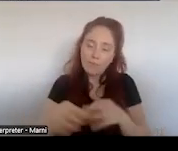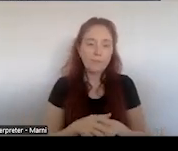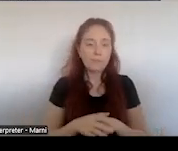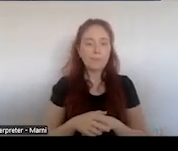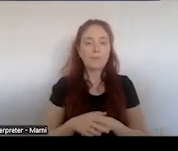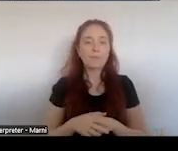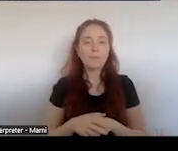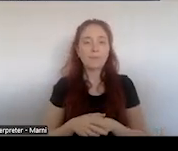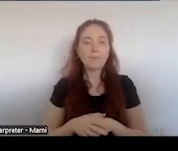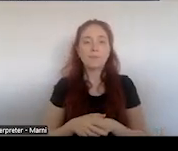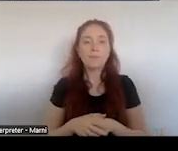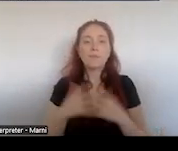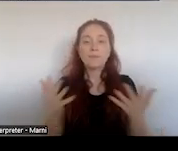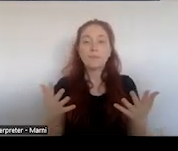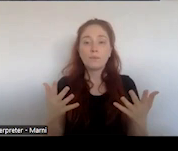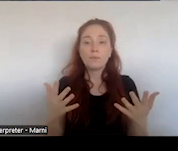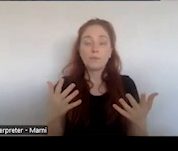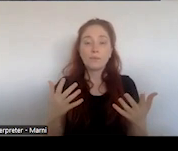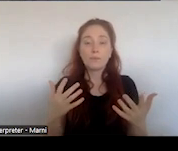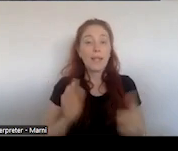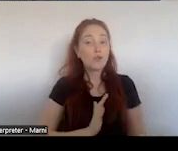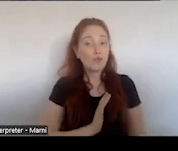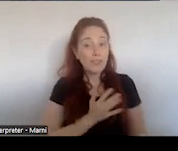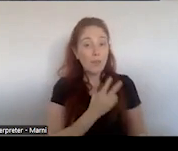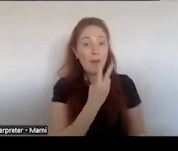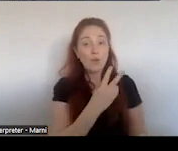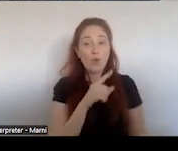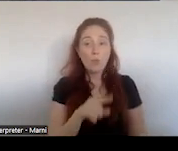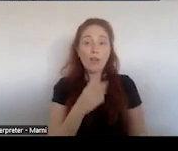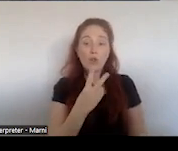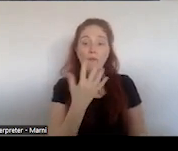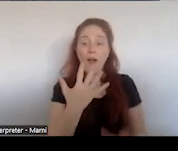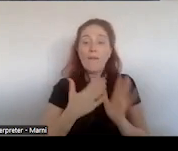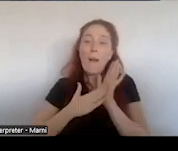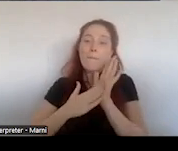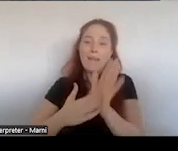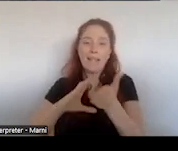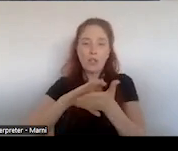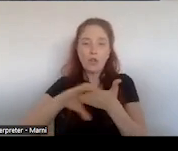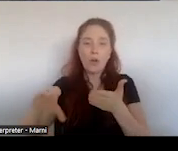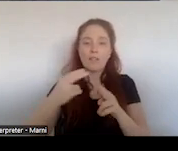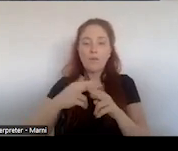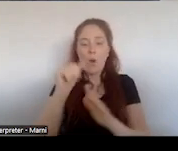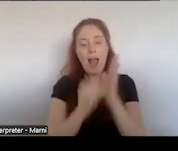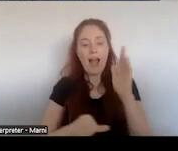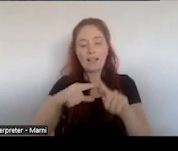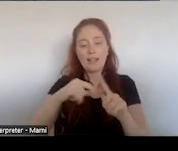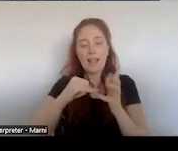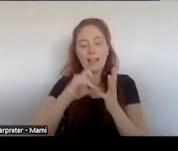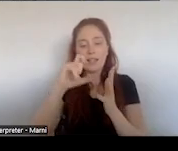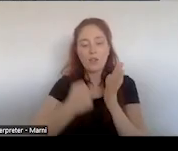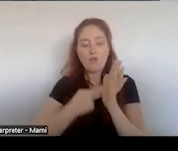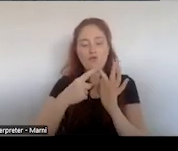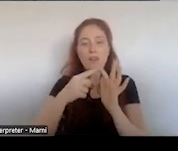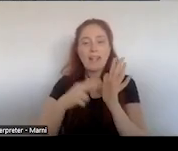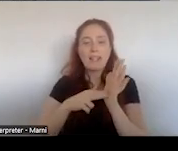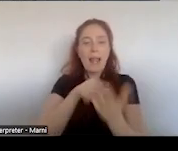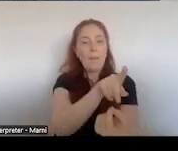interested in is the $2.25 million for an arts and screen employment pathways pilot program.